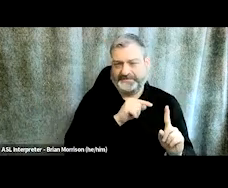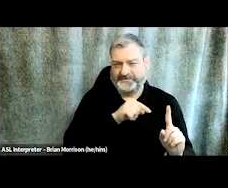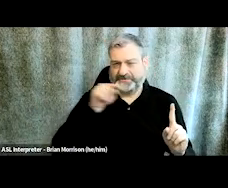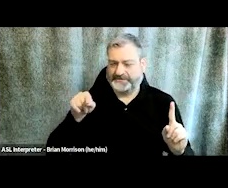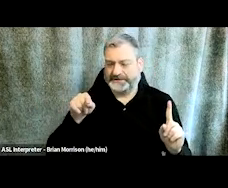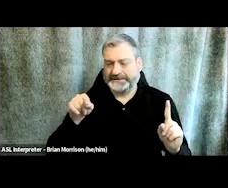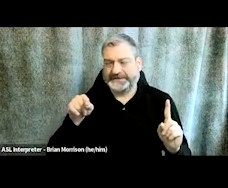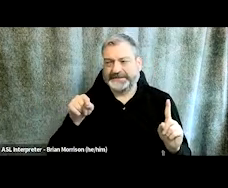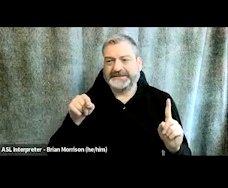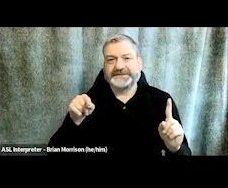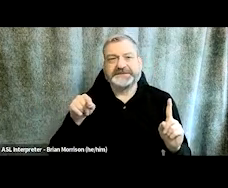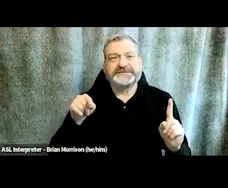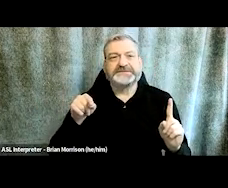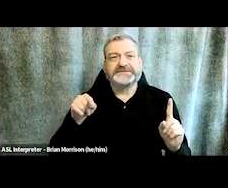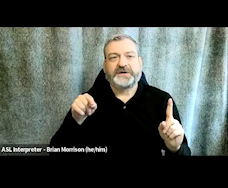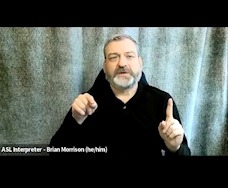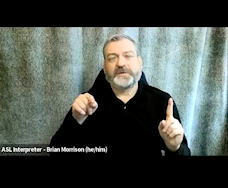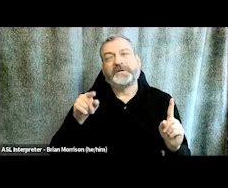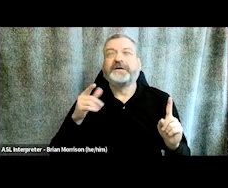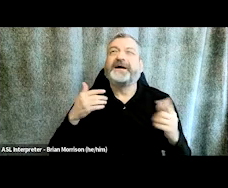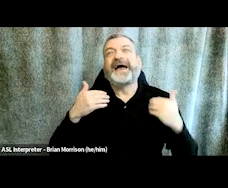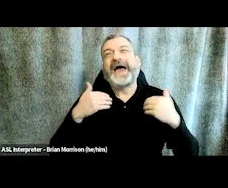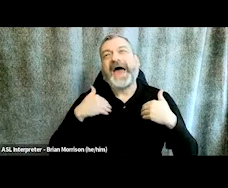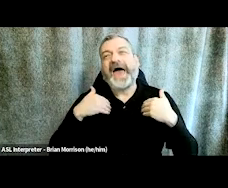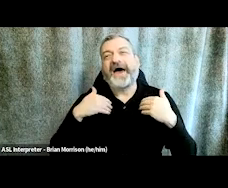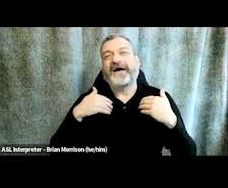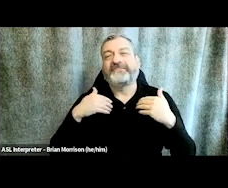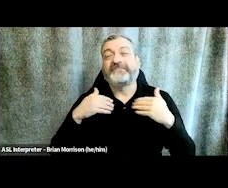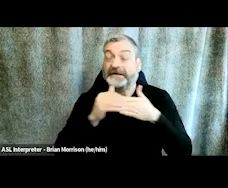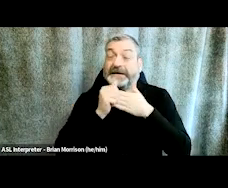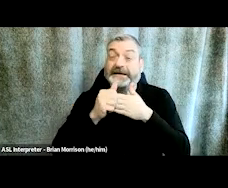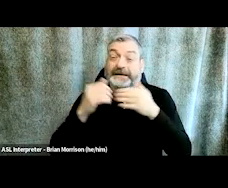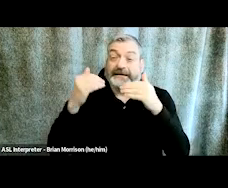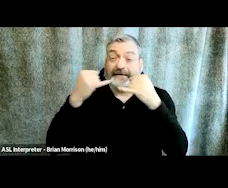There is sort of a generally recognized set of guidelines to follow.